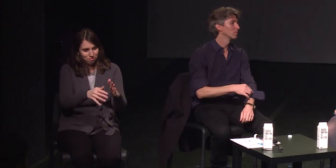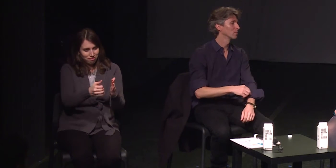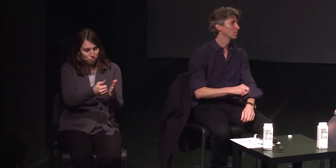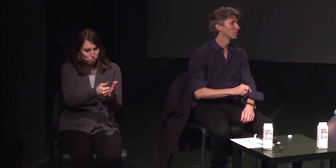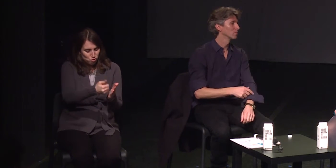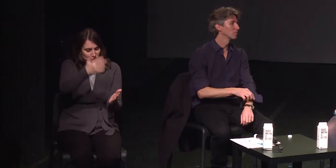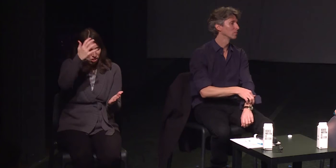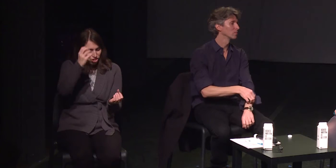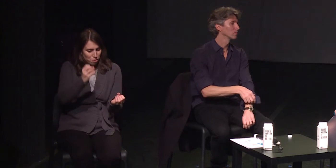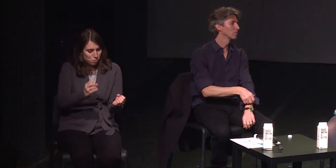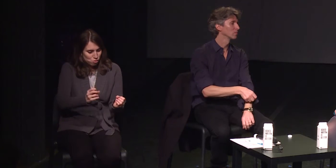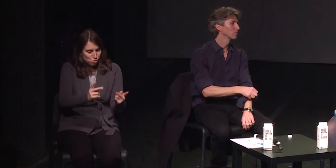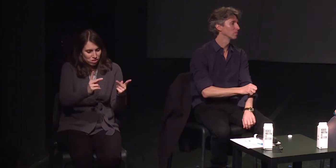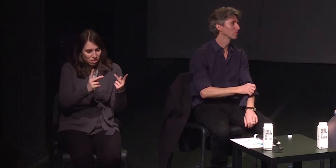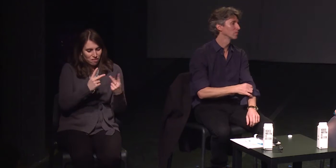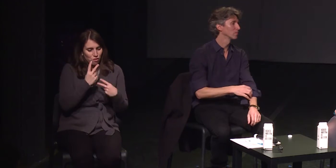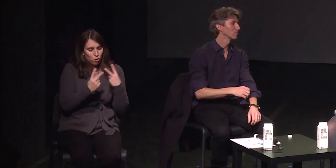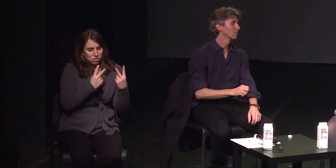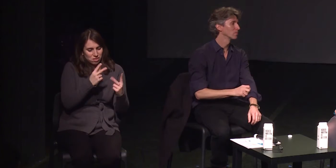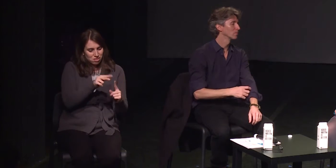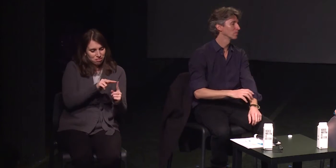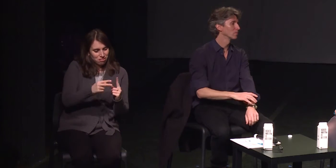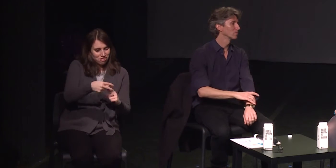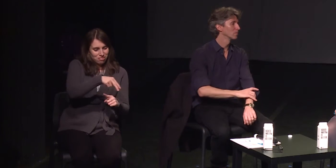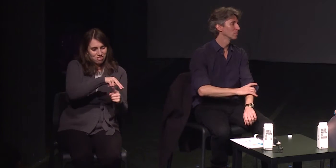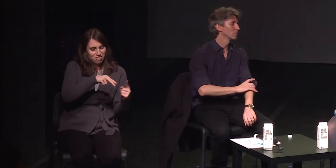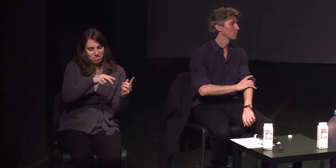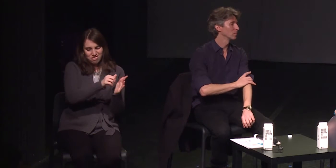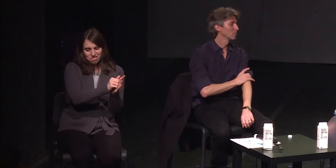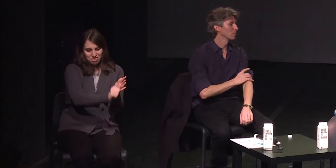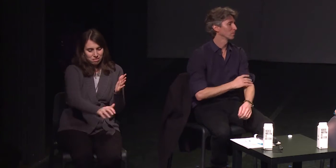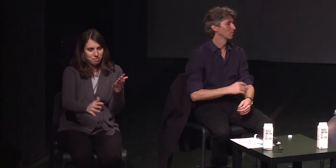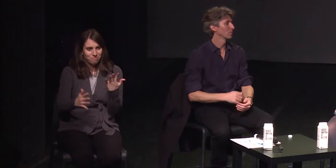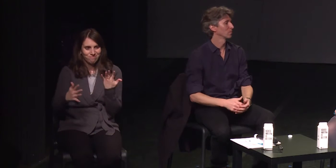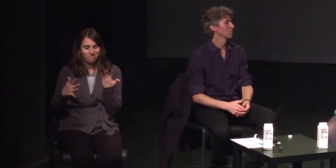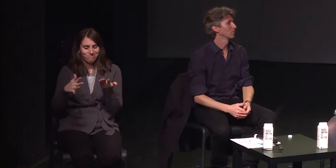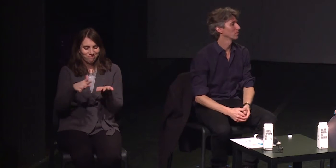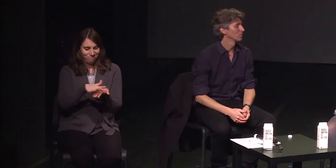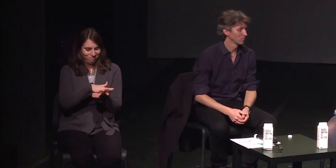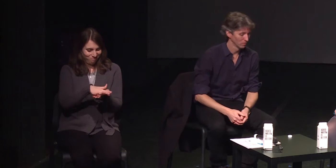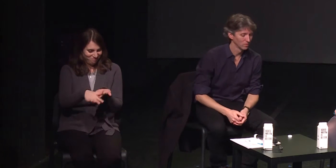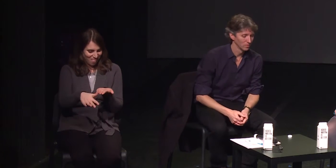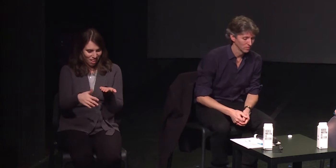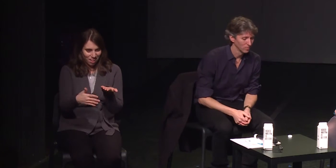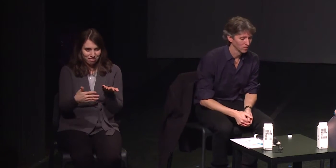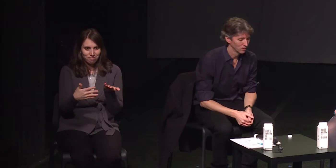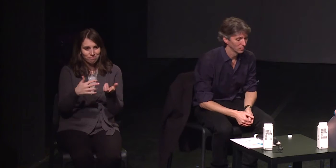voices bring to our artform, and when it is not reflective, it’ll perish.